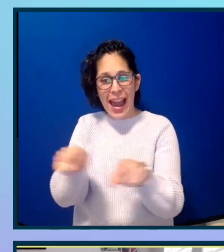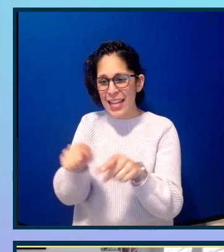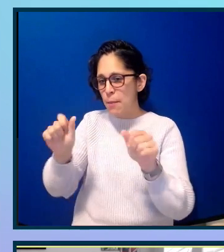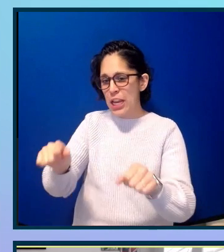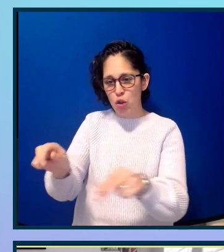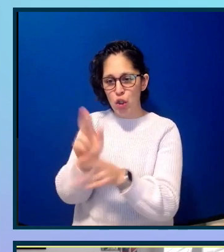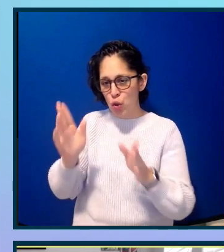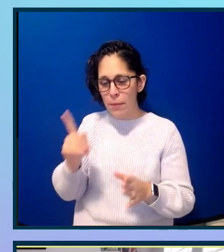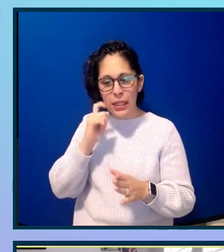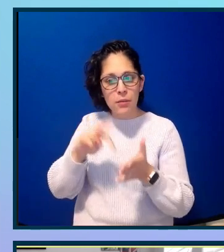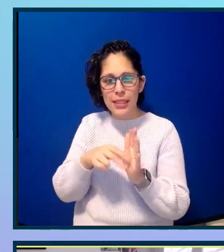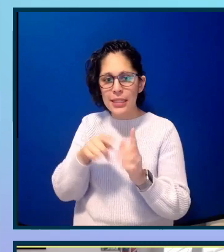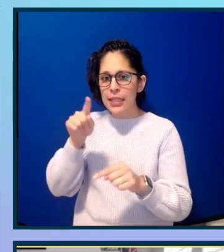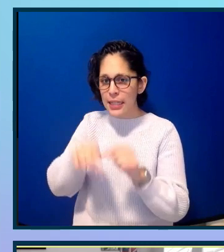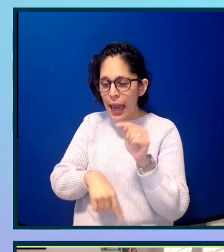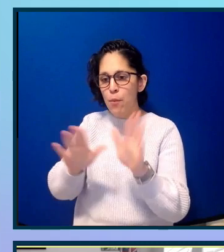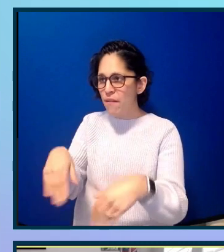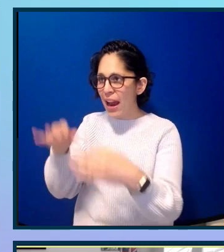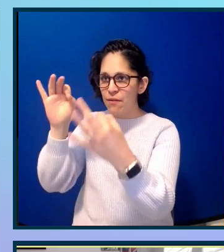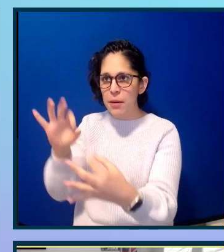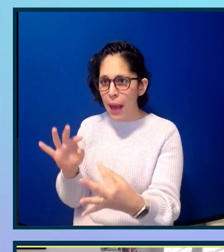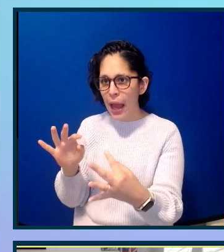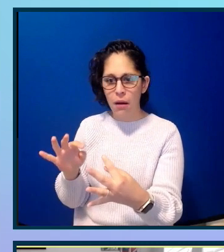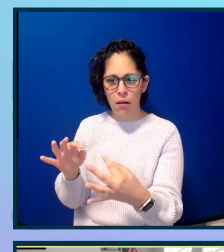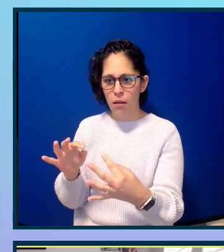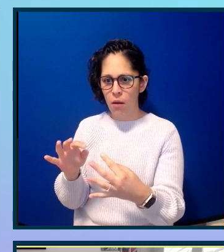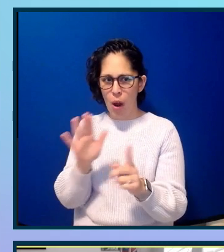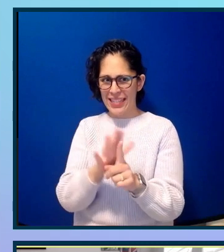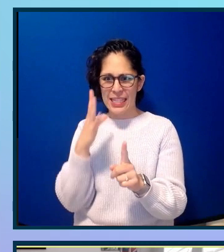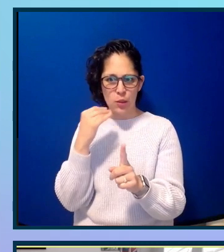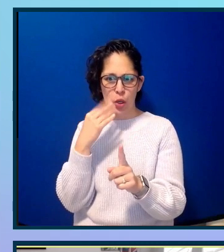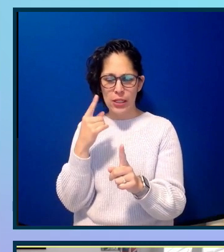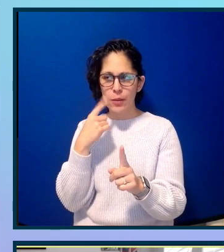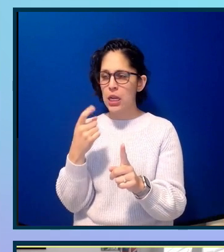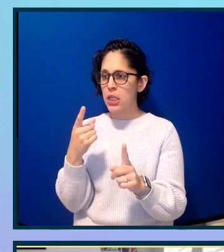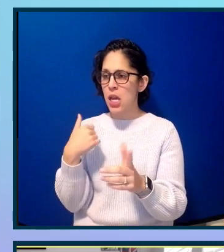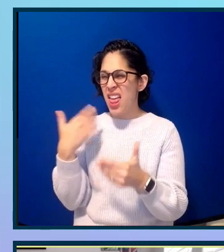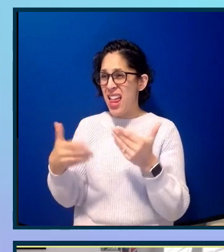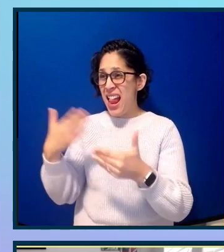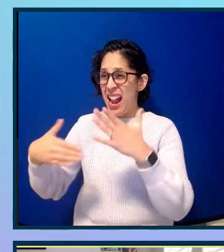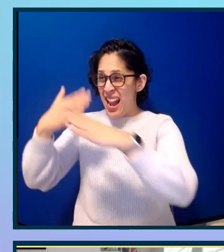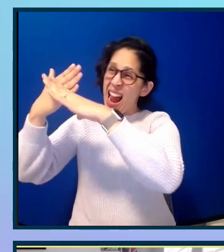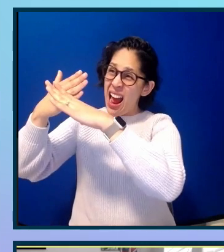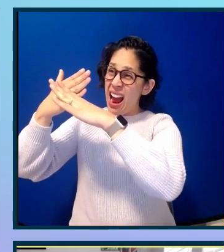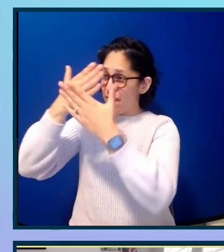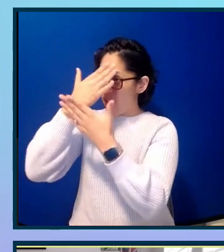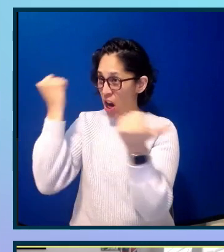where they can give the feedback that they may want to give so that you can recognize that there's something that needs to be fixed in your system.